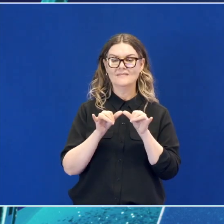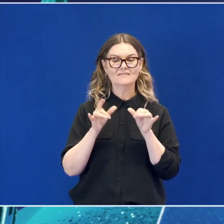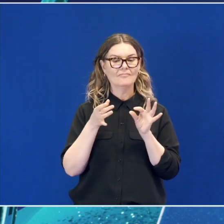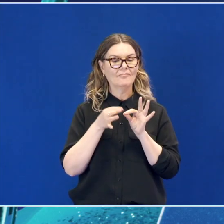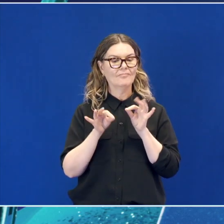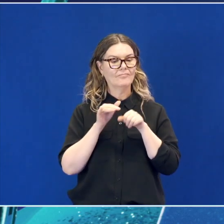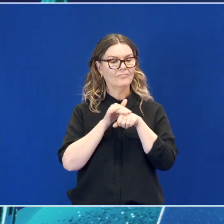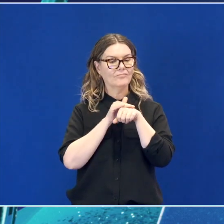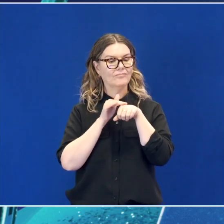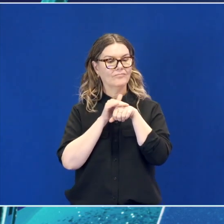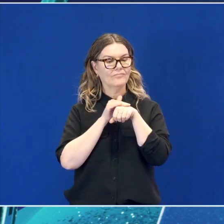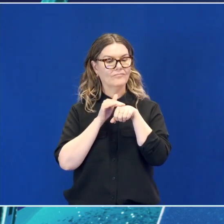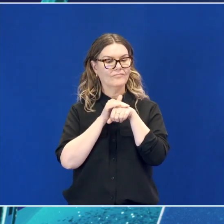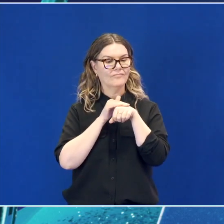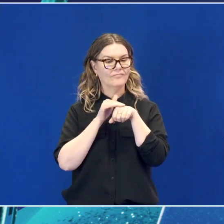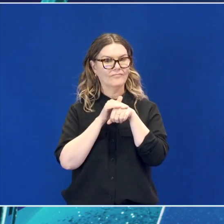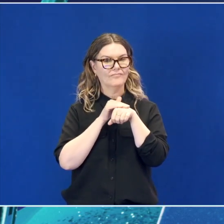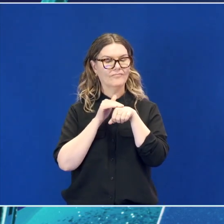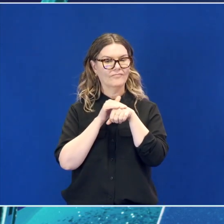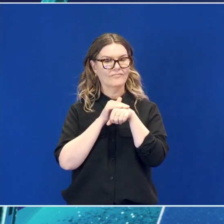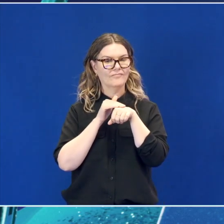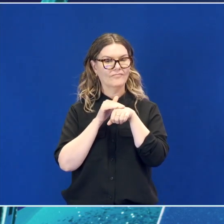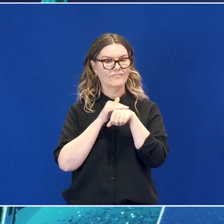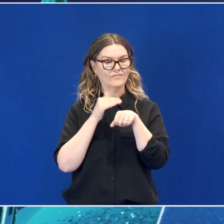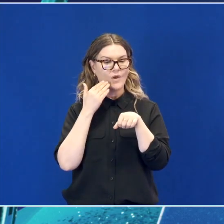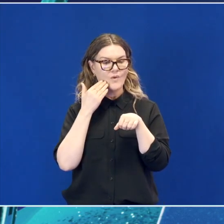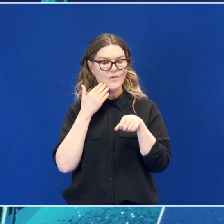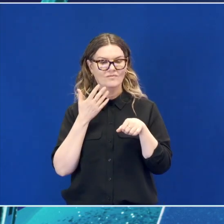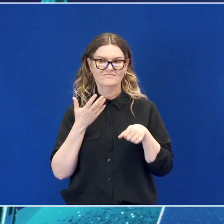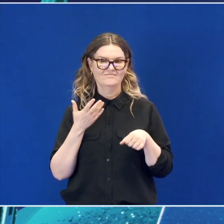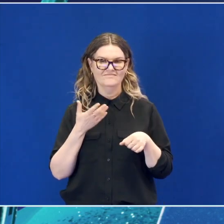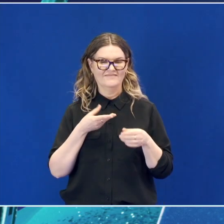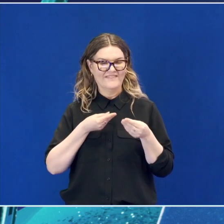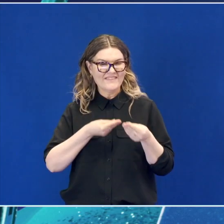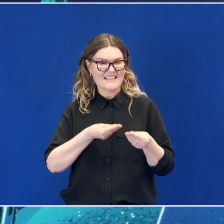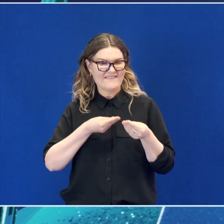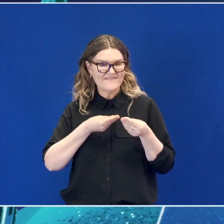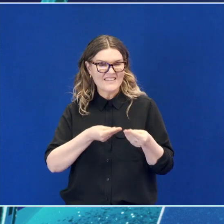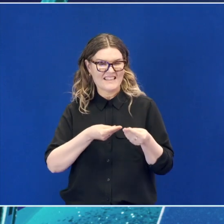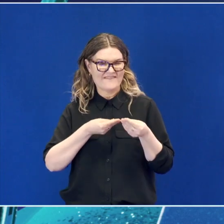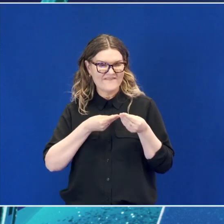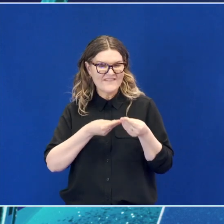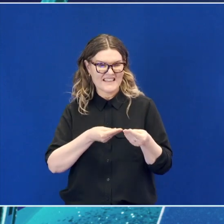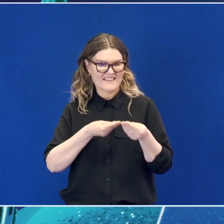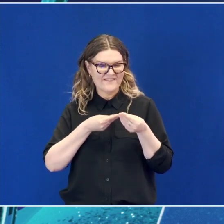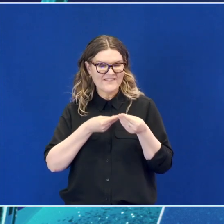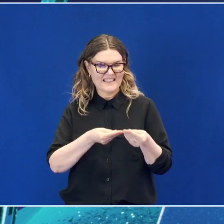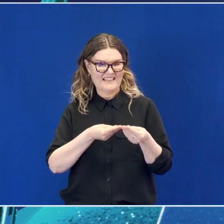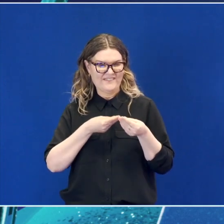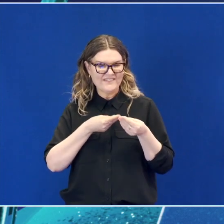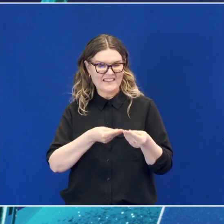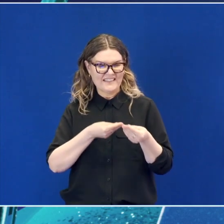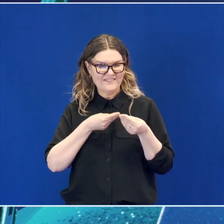that gets trained on might just learn accessibility that's shallow as well.